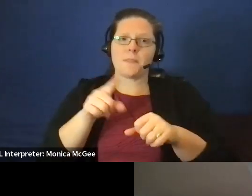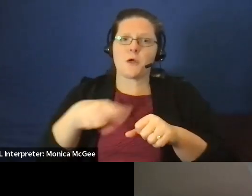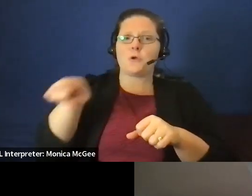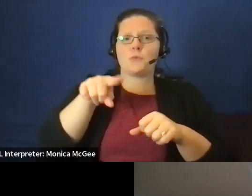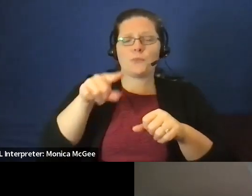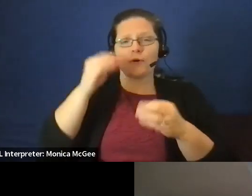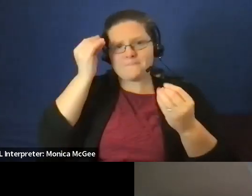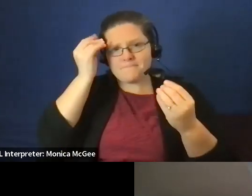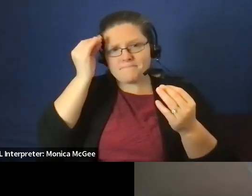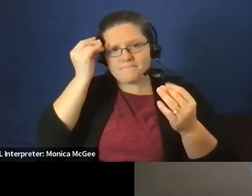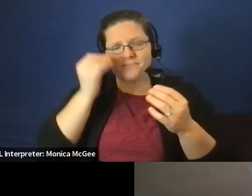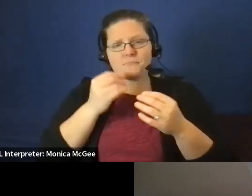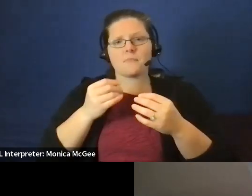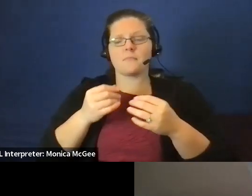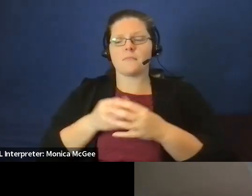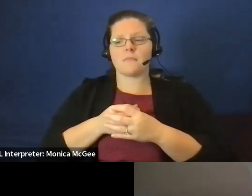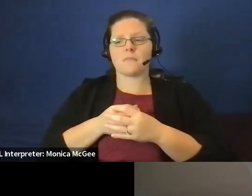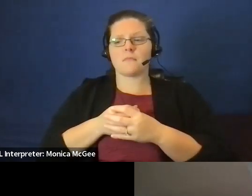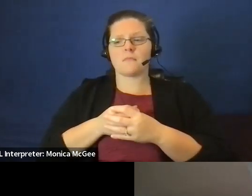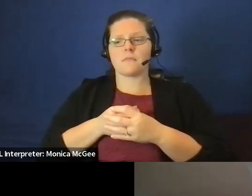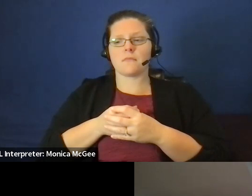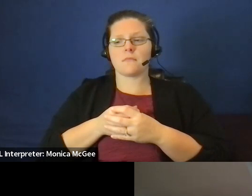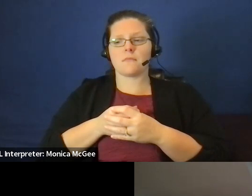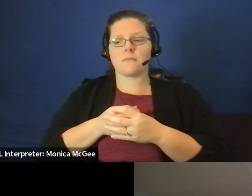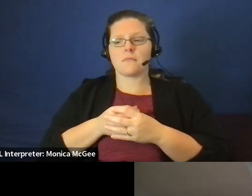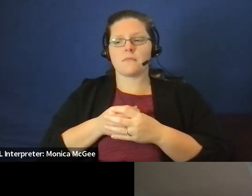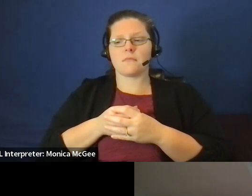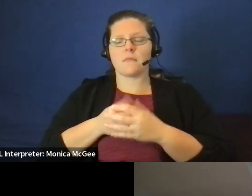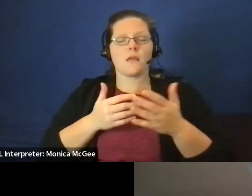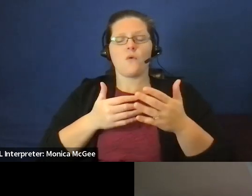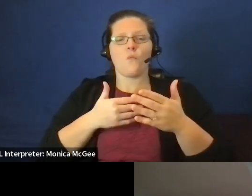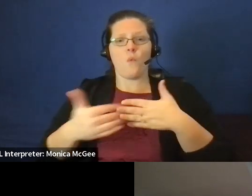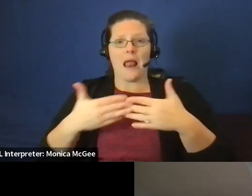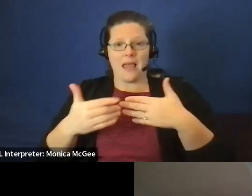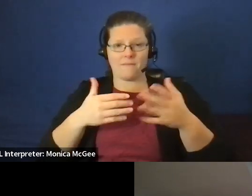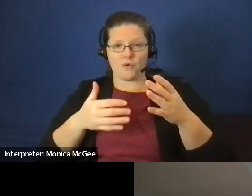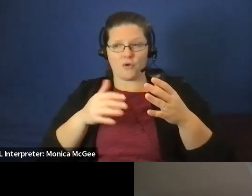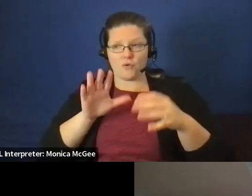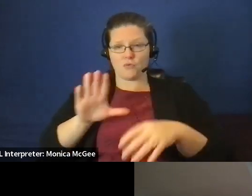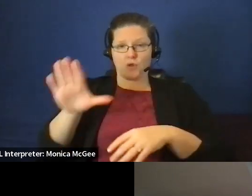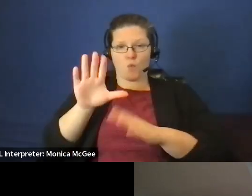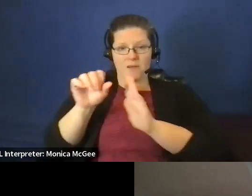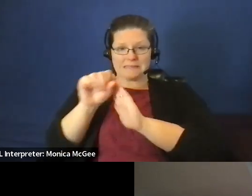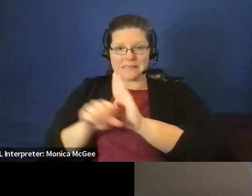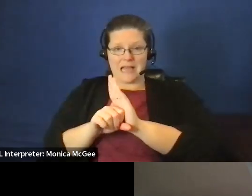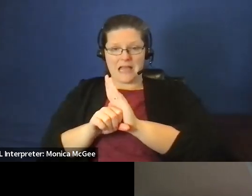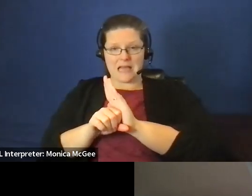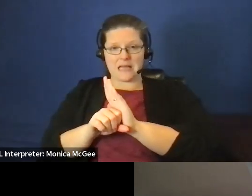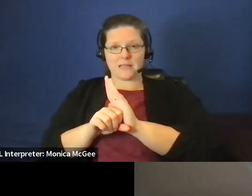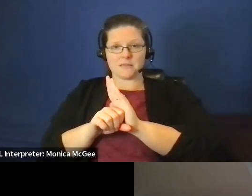it's just sleeping bags. So, you know, it's really important that you take